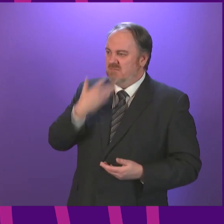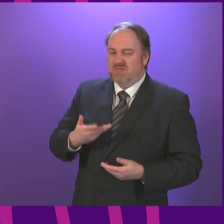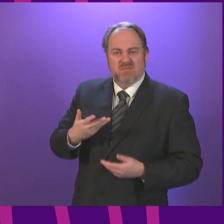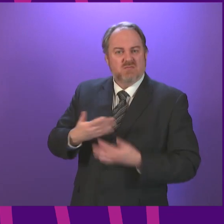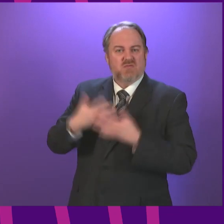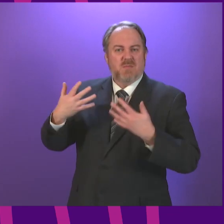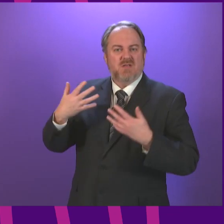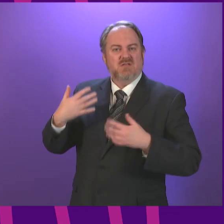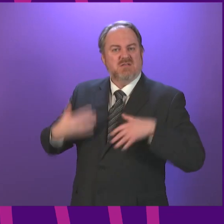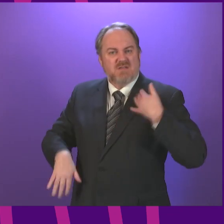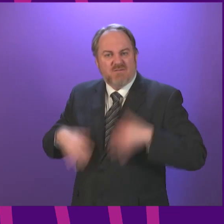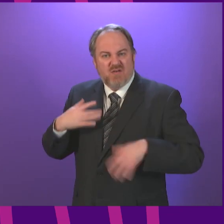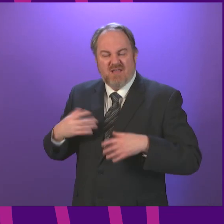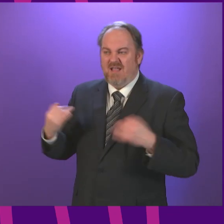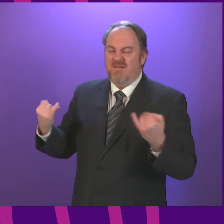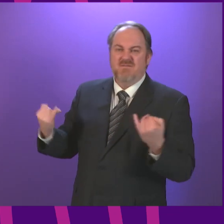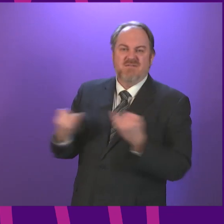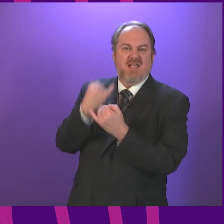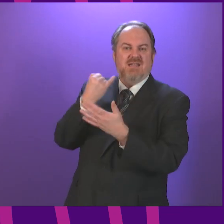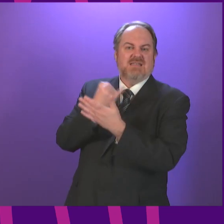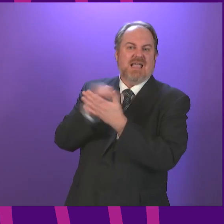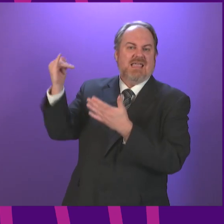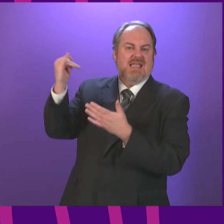women because of our sex.